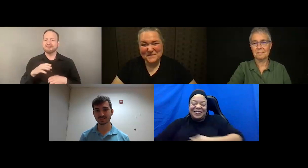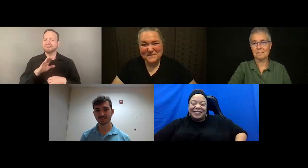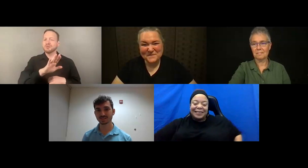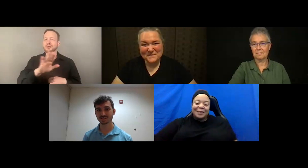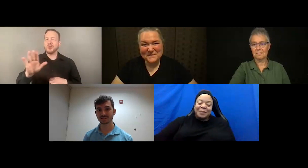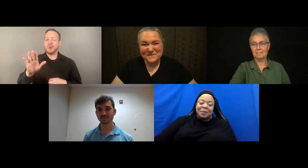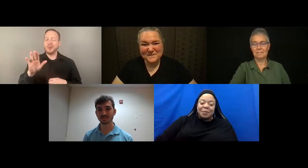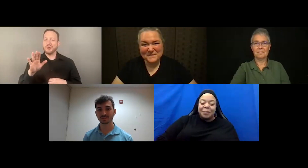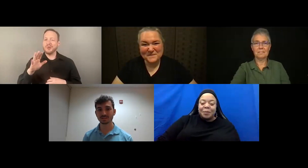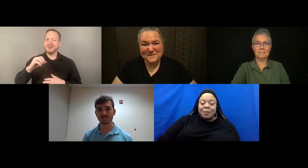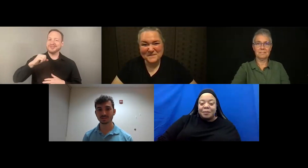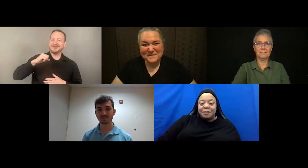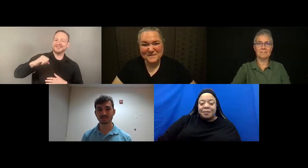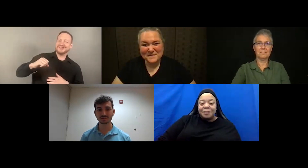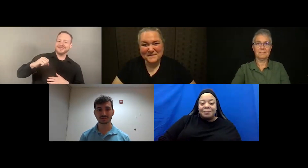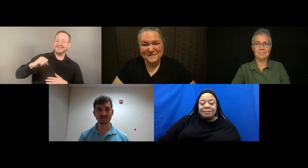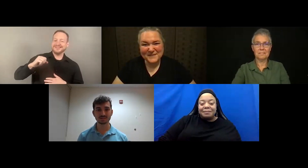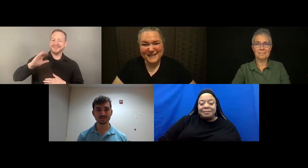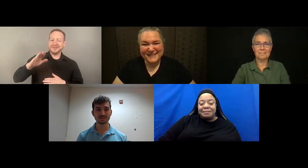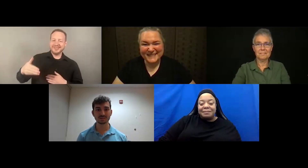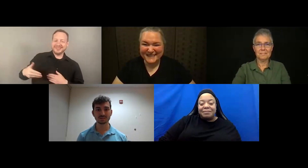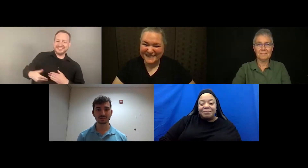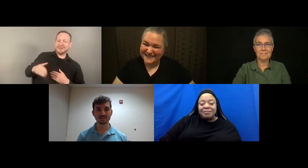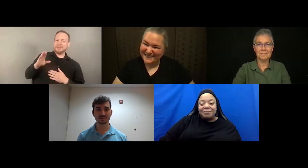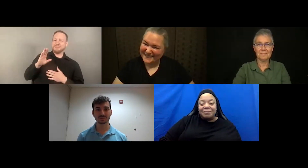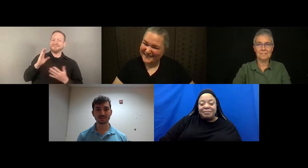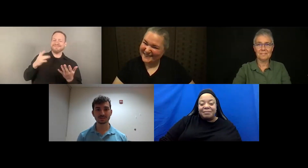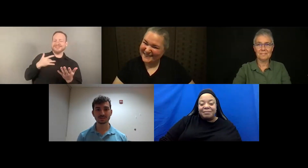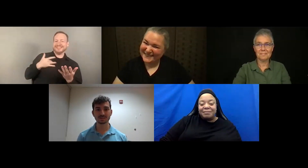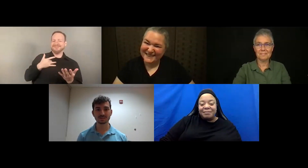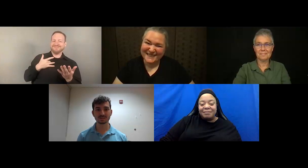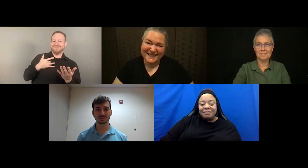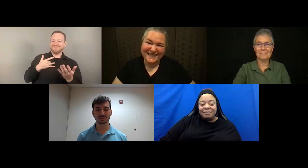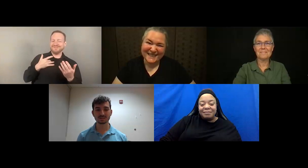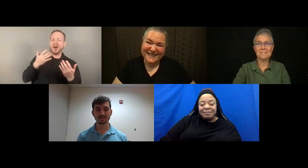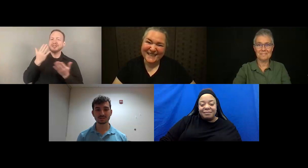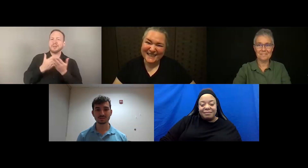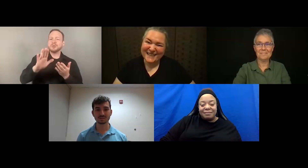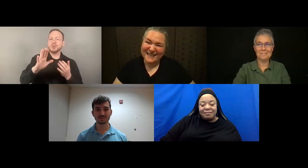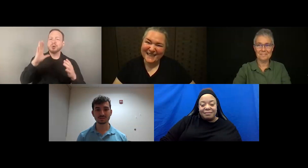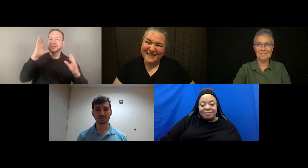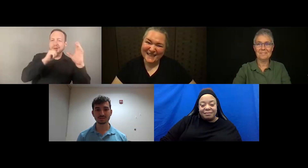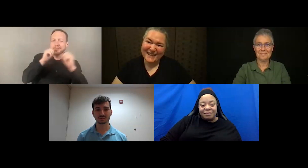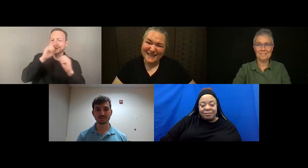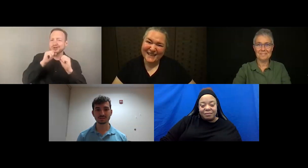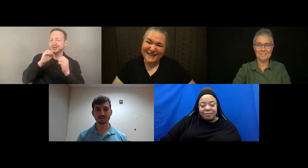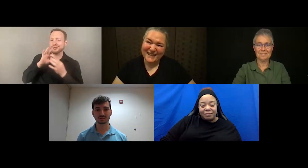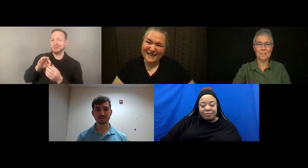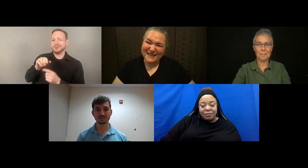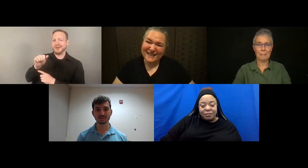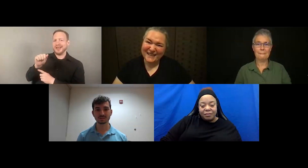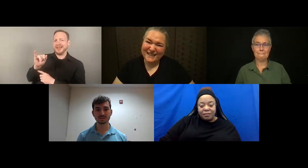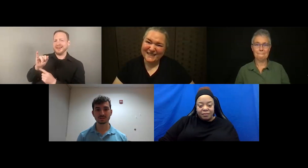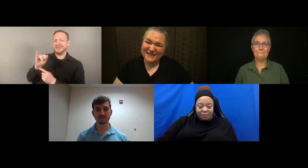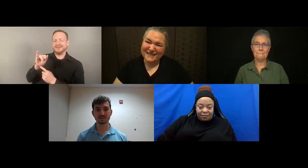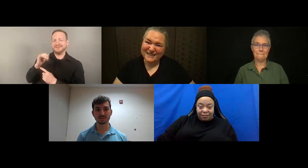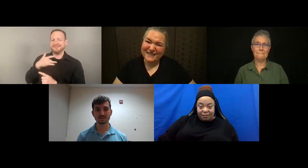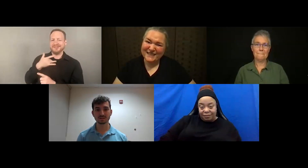What are you hesitant about? What are you uneasy about? What is your gut telling you based on